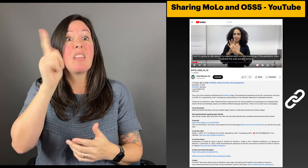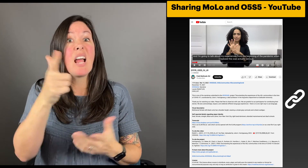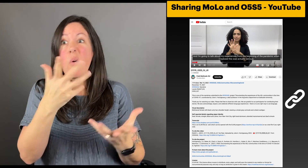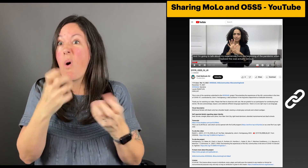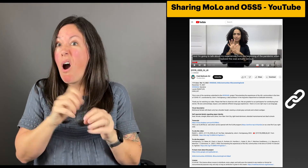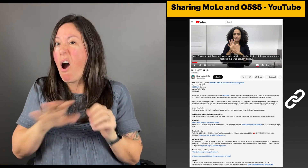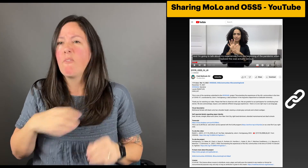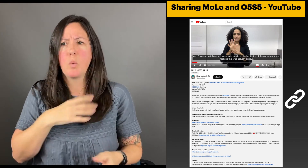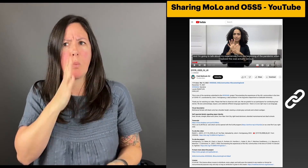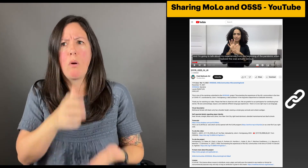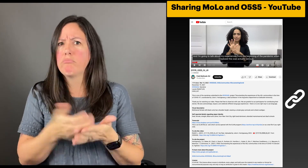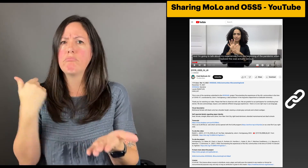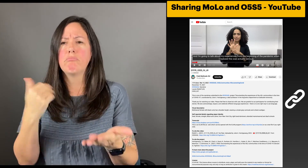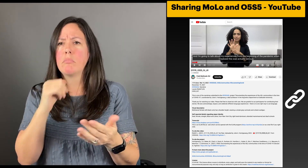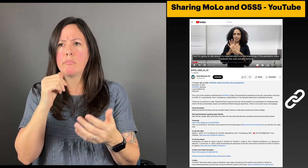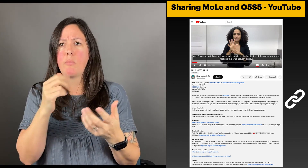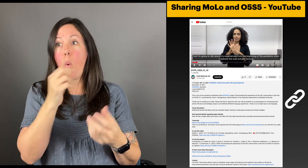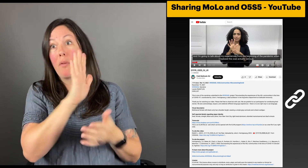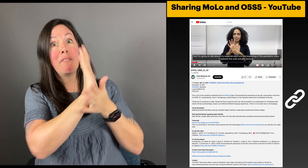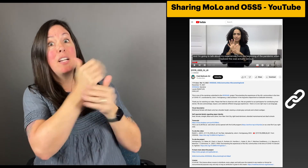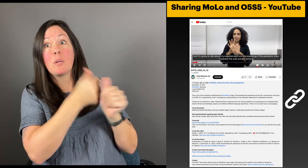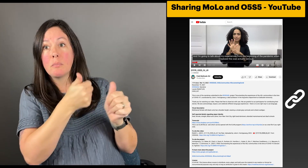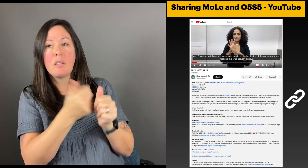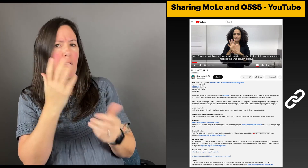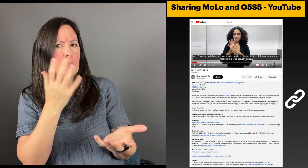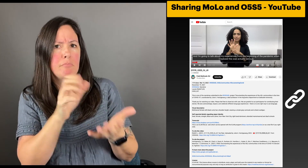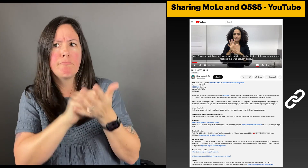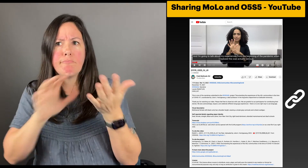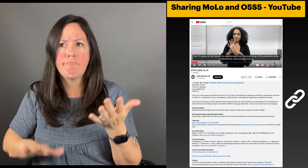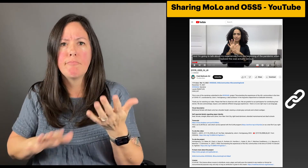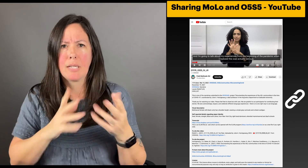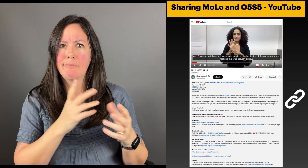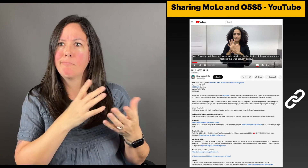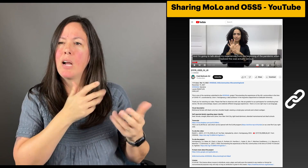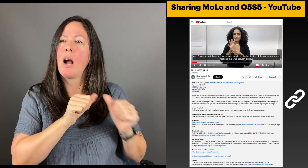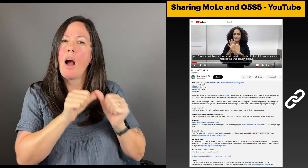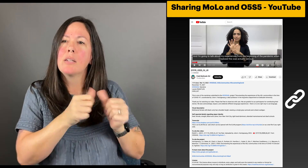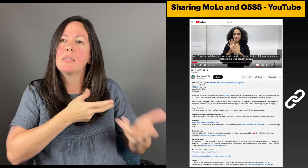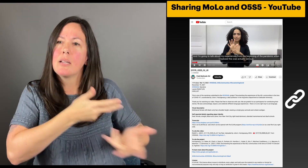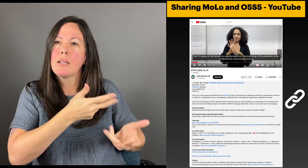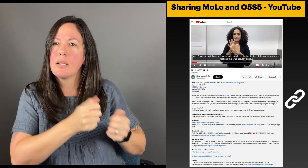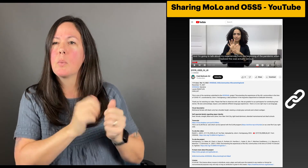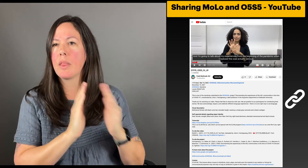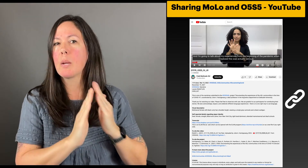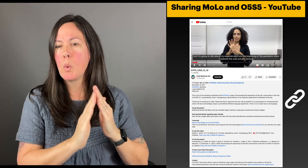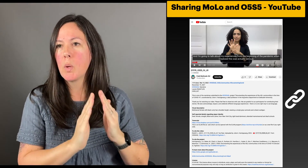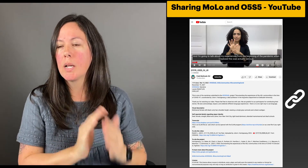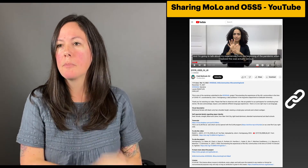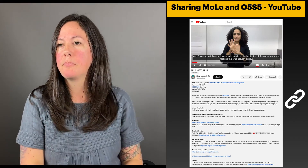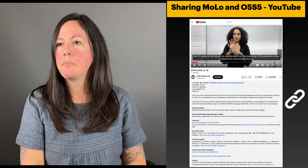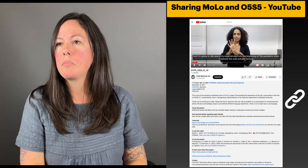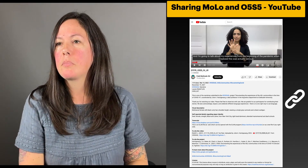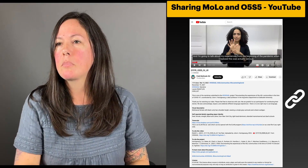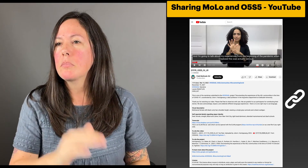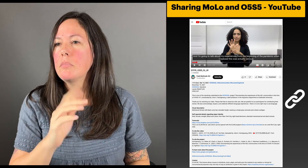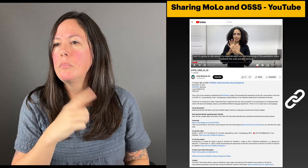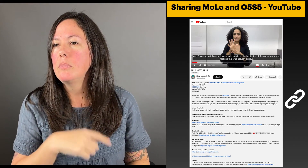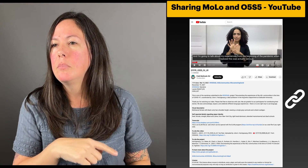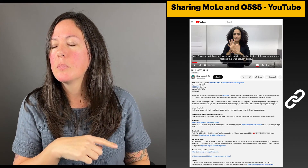as the metadata so it's up to them to decide that and if they choose that they want that metadata removed so suppose they put in what their gender was they